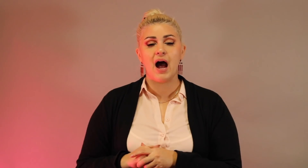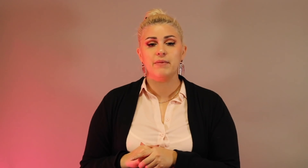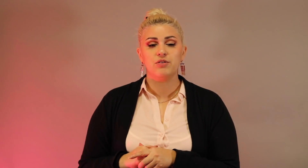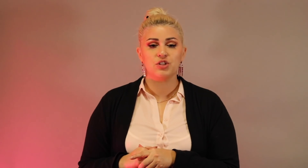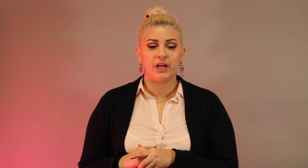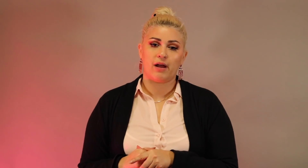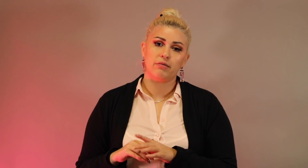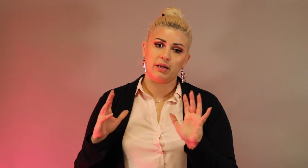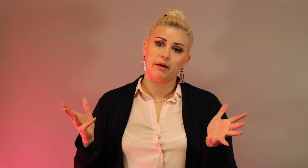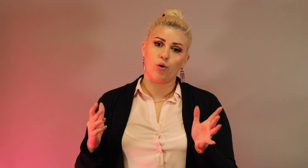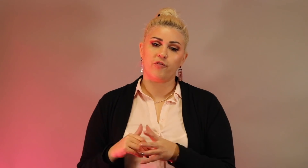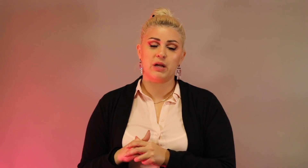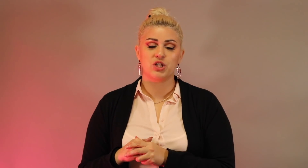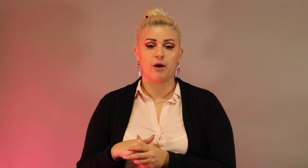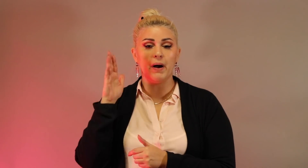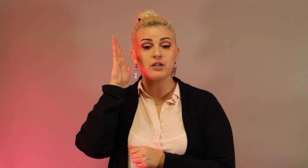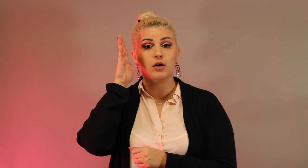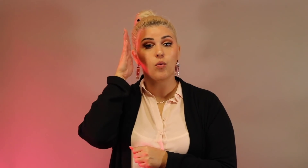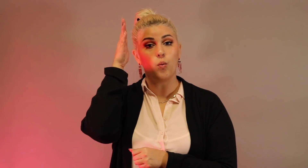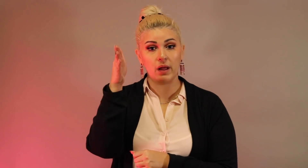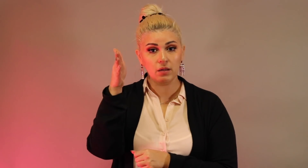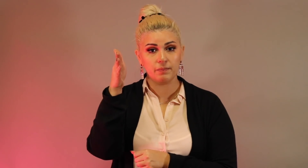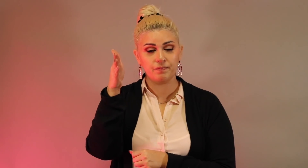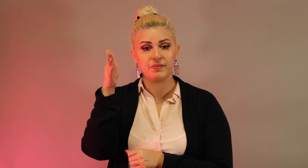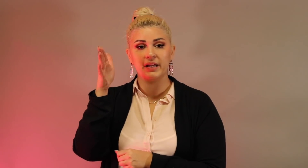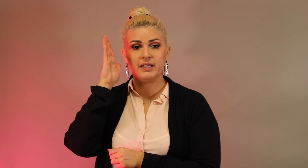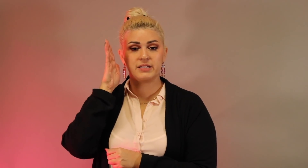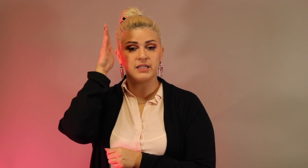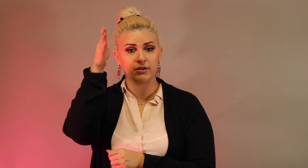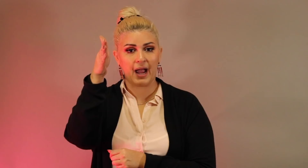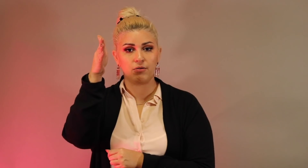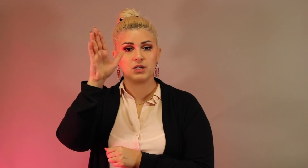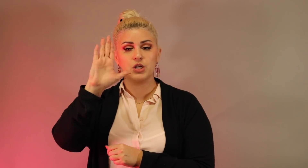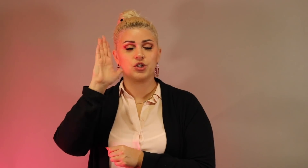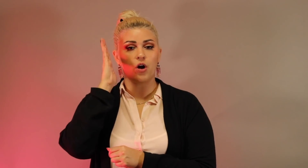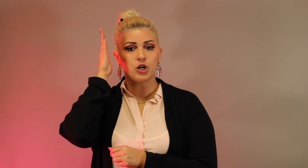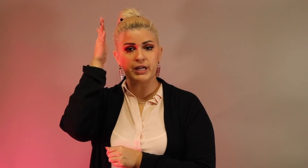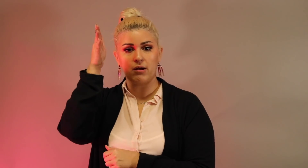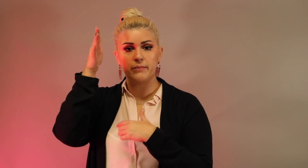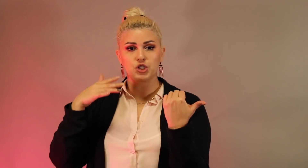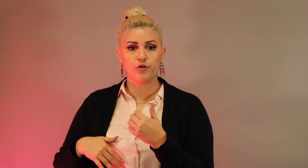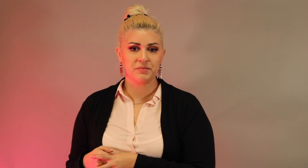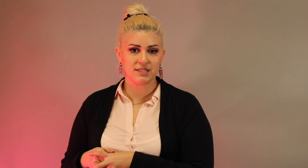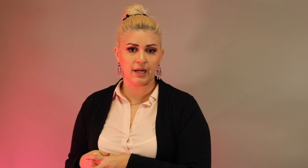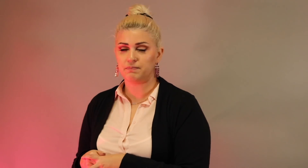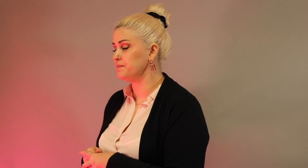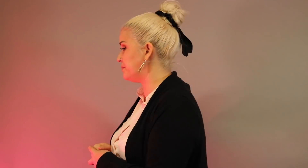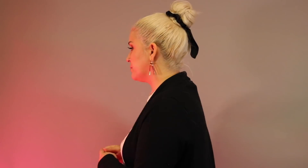that you could check out and get more information there. But will is here out, so you're arching out. Let me show you from the side.